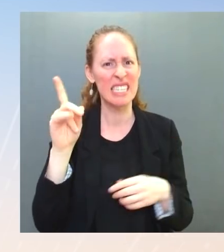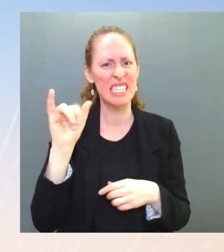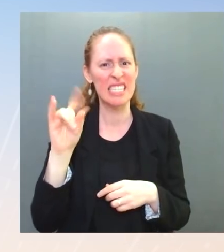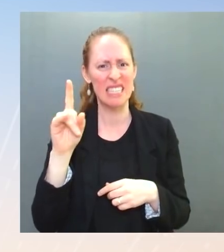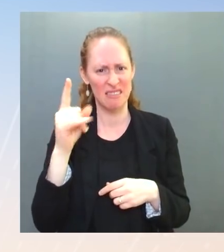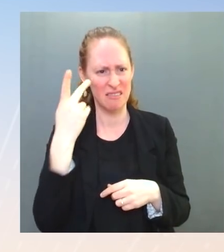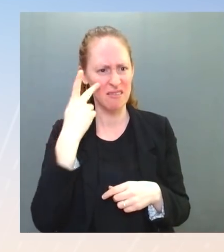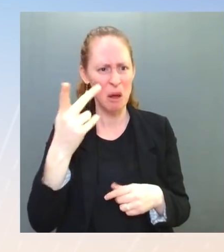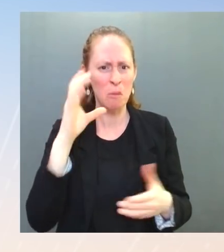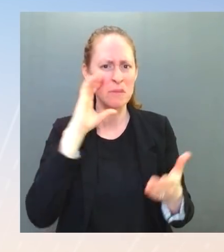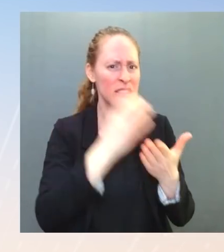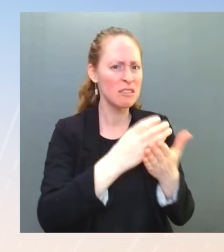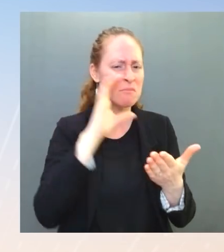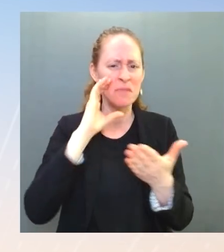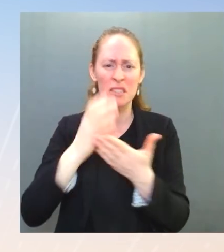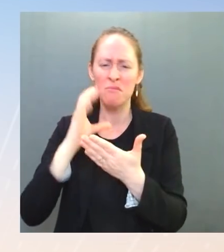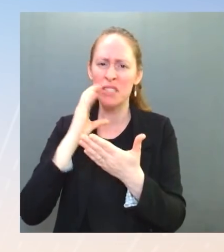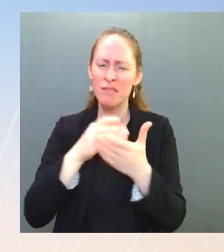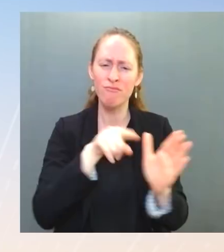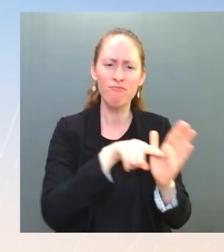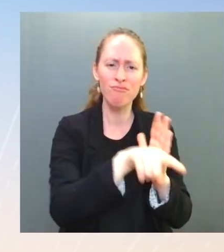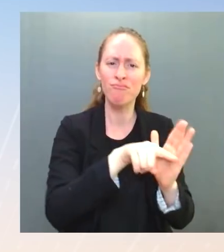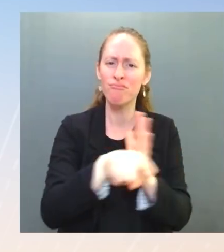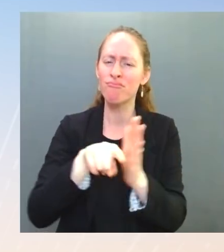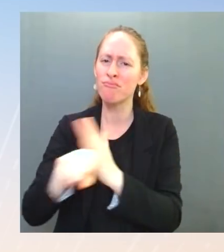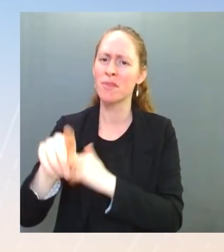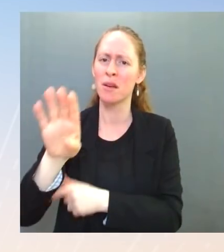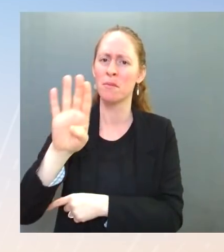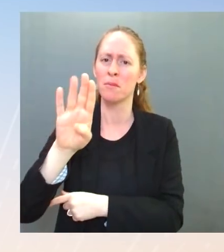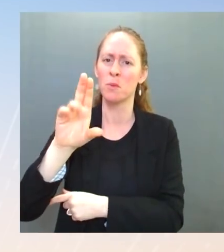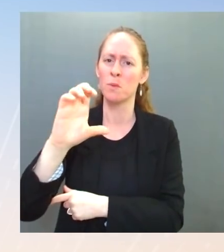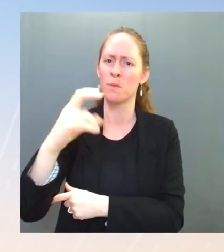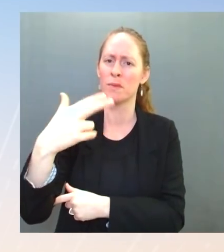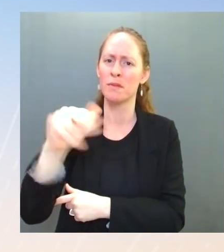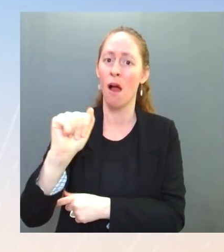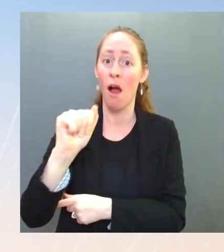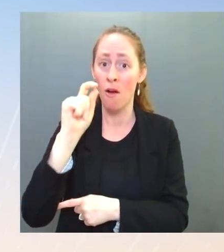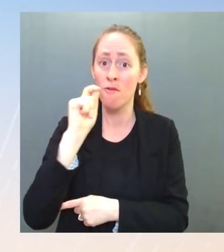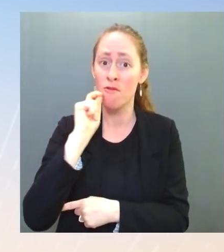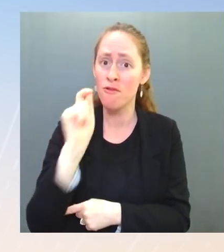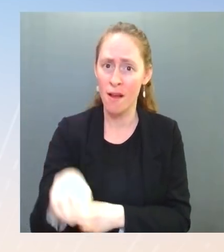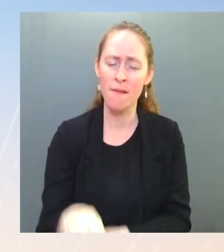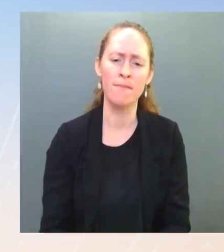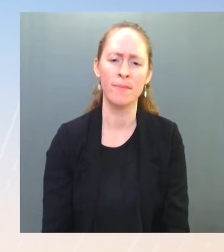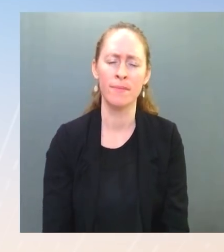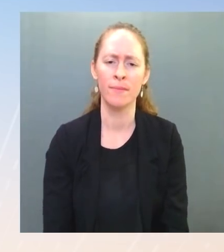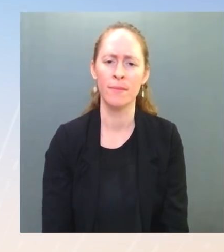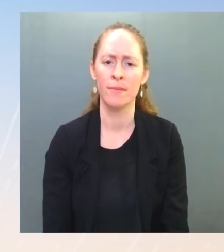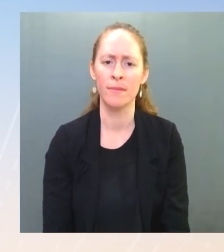and a range of assistance, but it is something we always encourage leaders to do, to speak out, to be vocal,